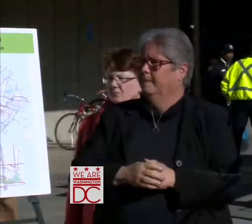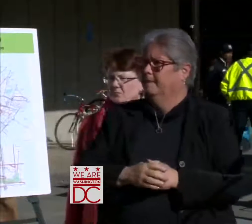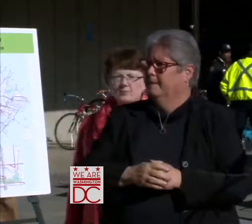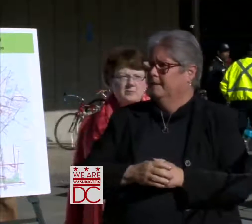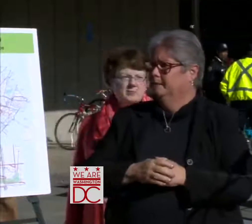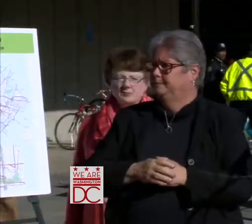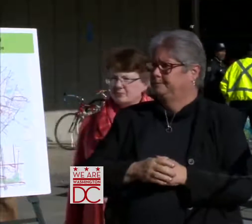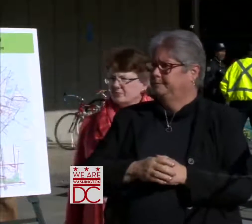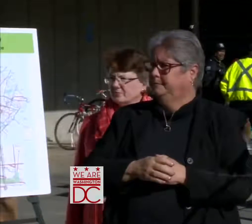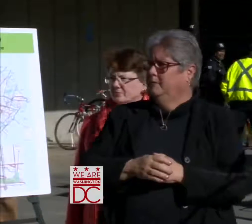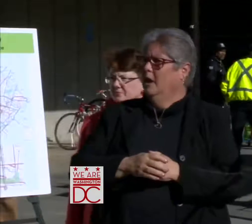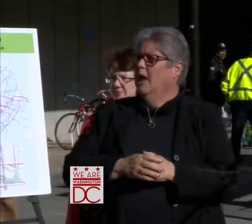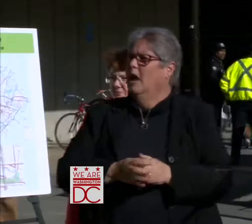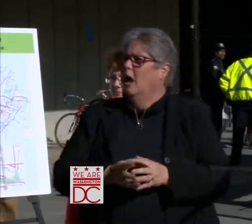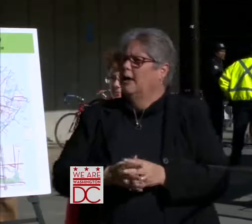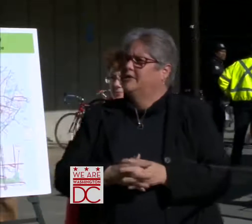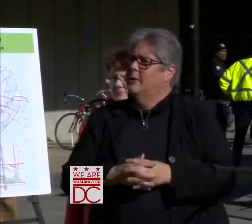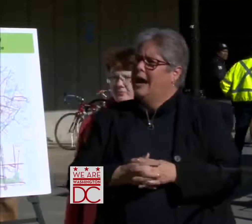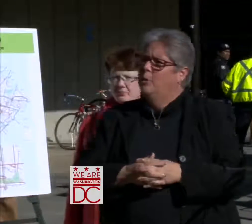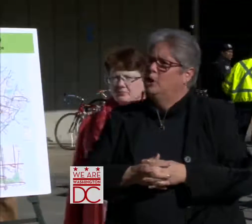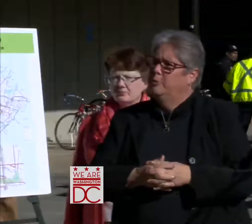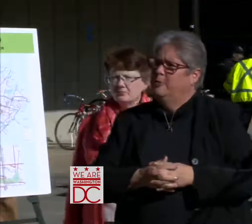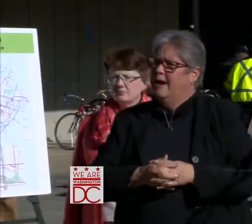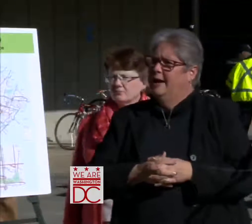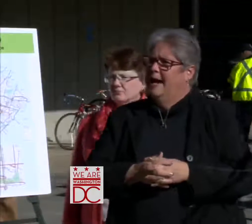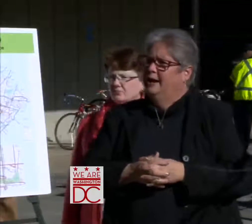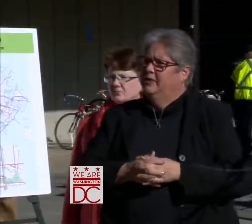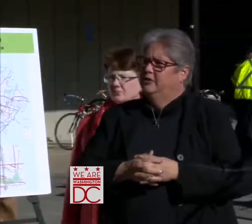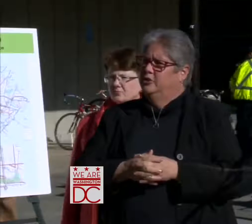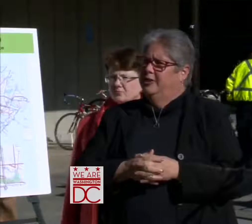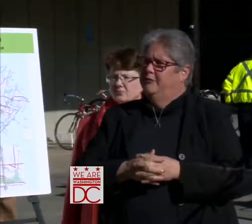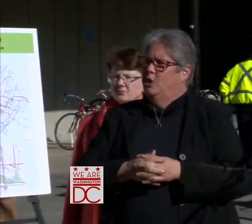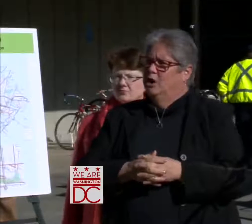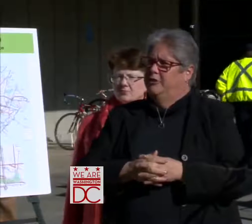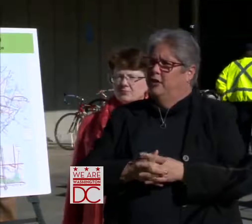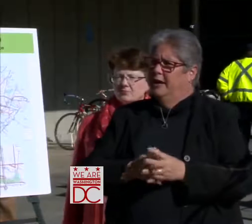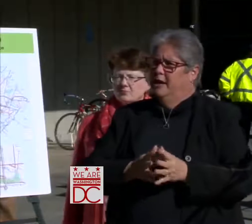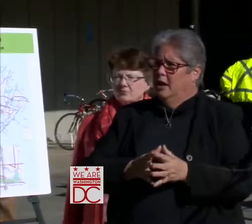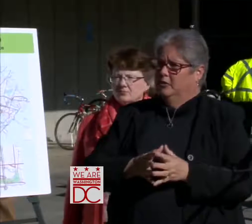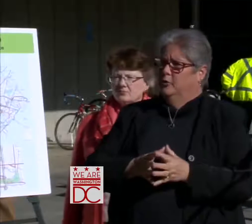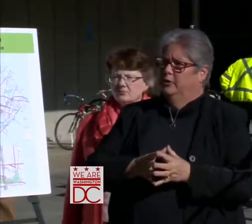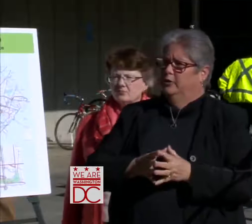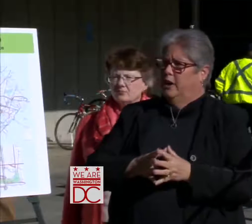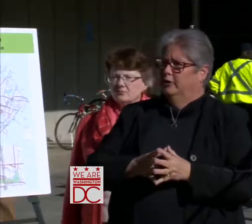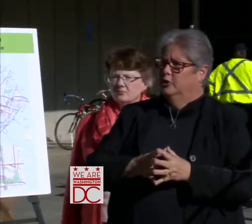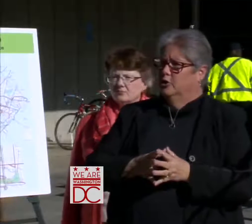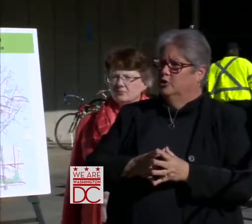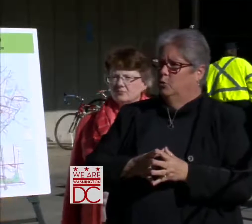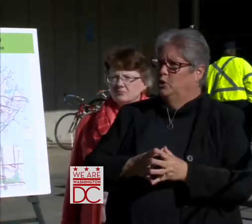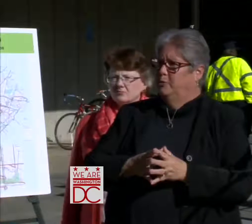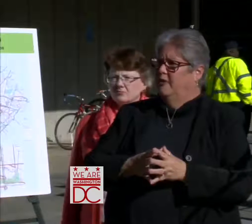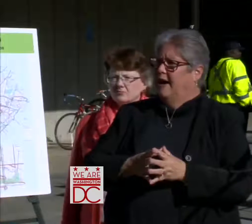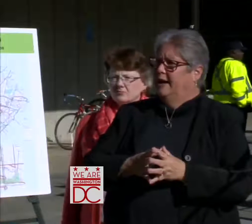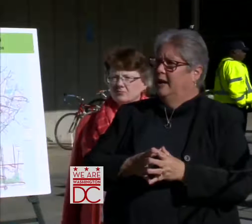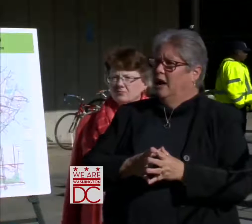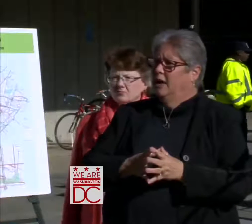SO HOW WILL YOU BE RUNNING ACCESS TO THE DEAF AND HARD OF HEARING THROUGH THIS SERVICE, ARE YOU PROVIDING SOMEONE WHO